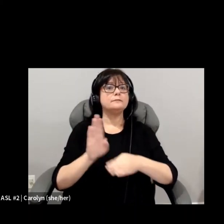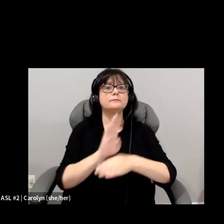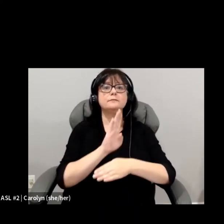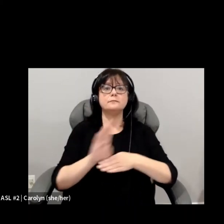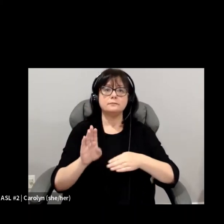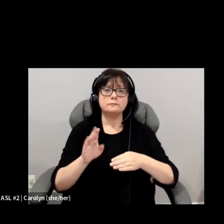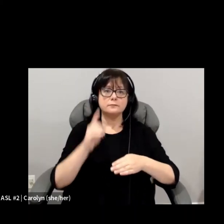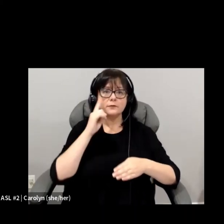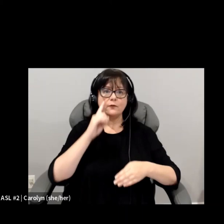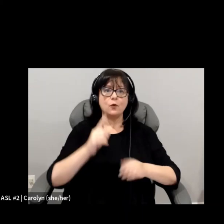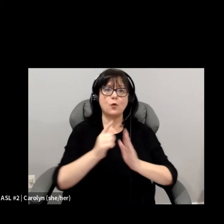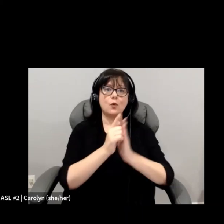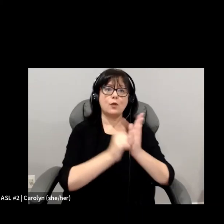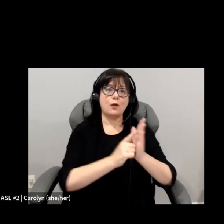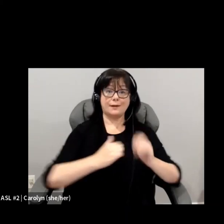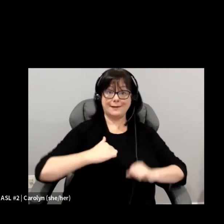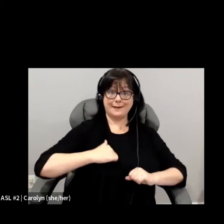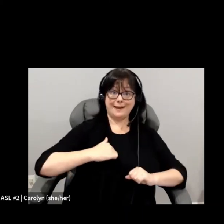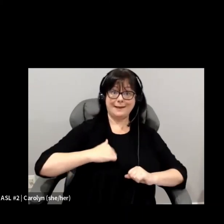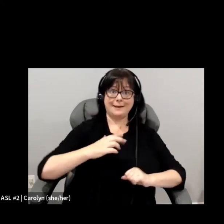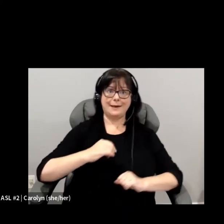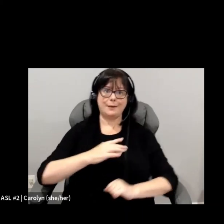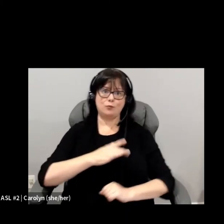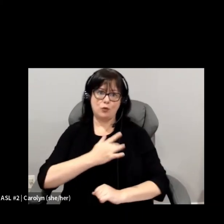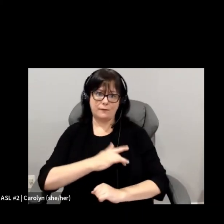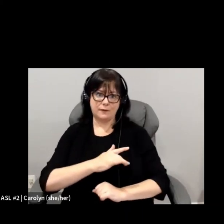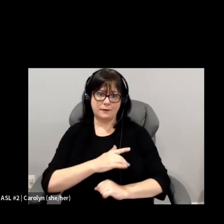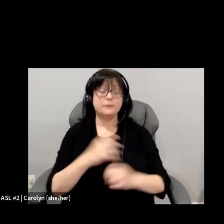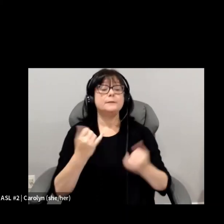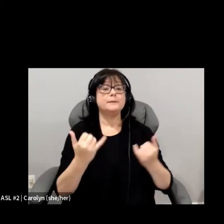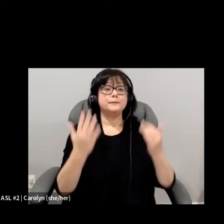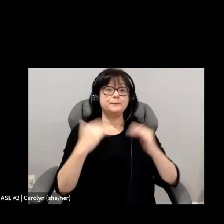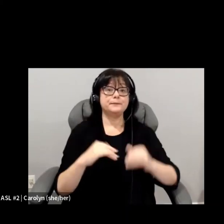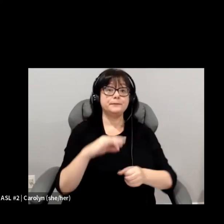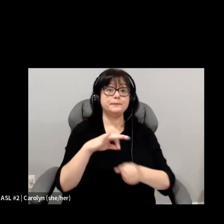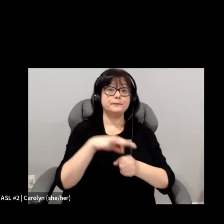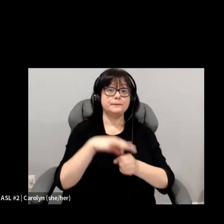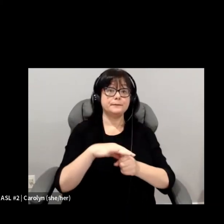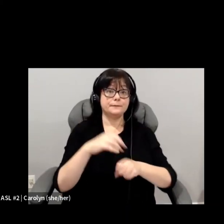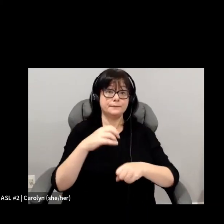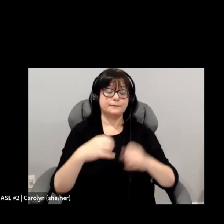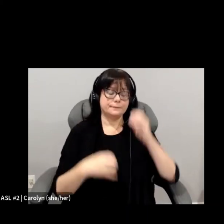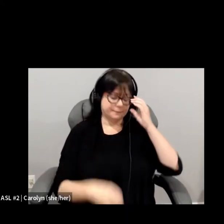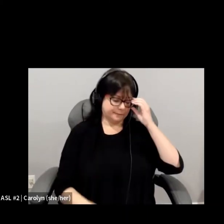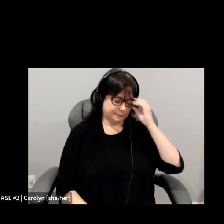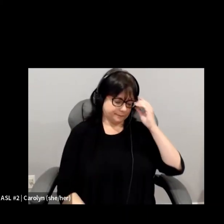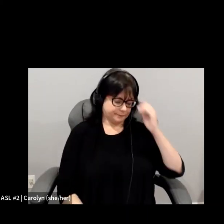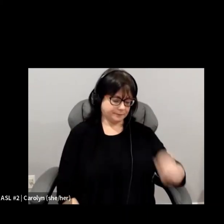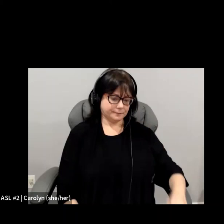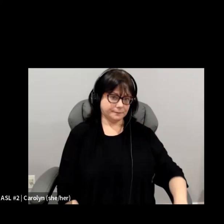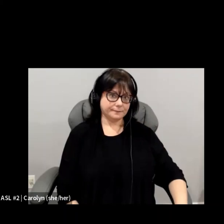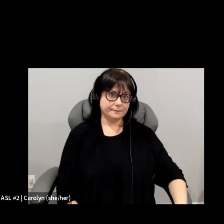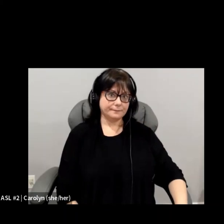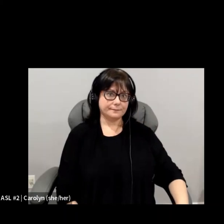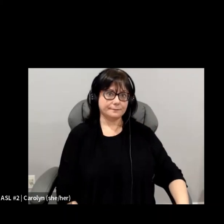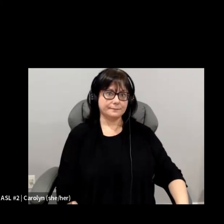WE MOVE ON TO THE ELECTION.